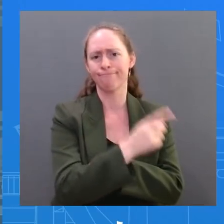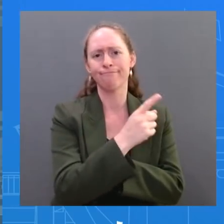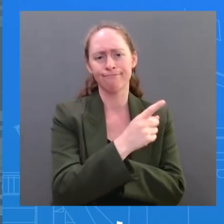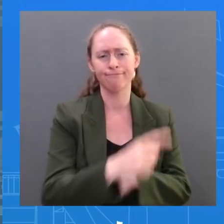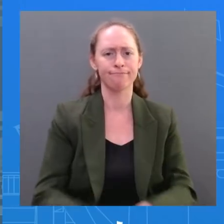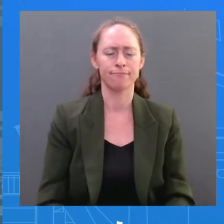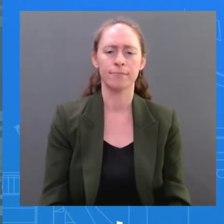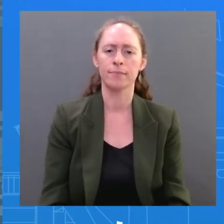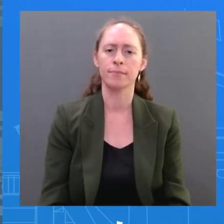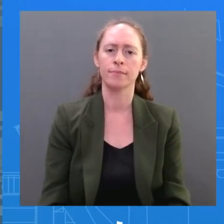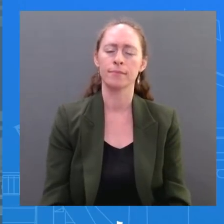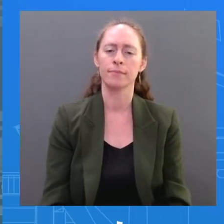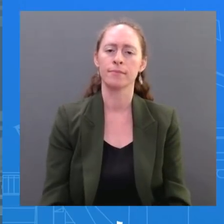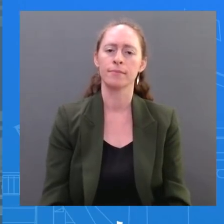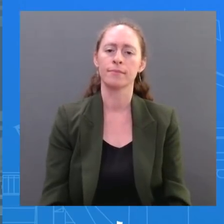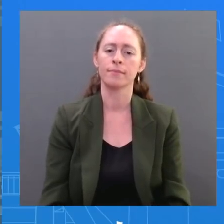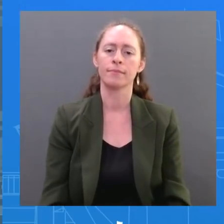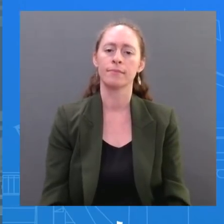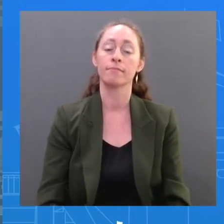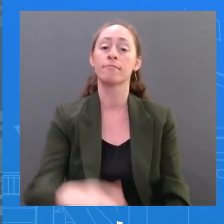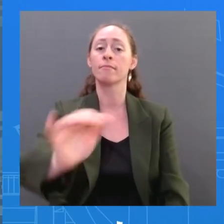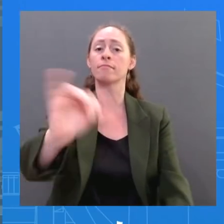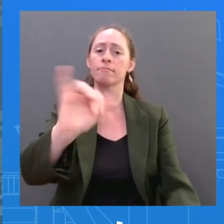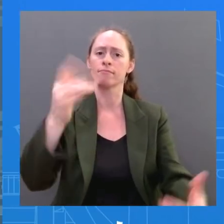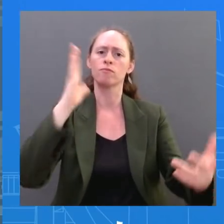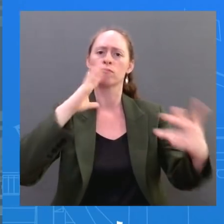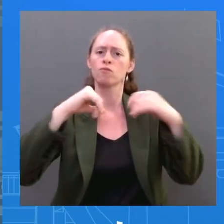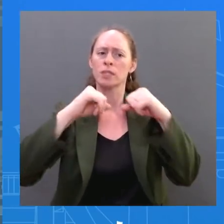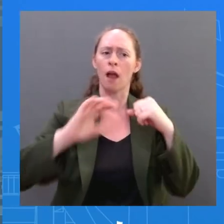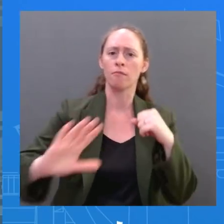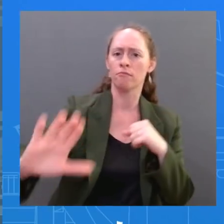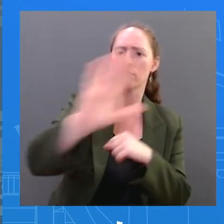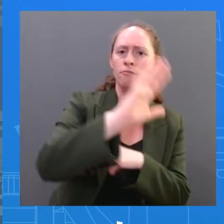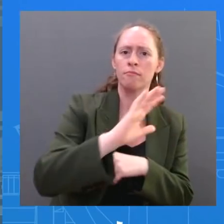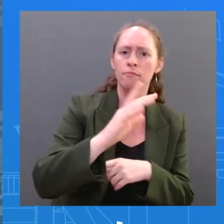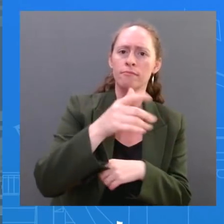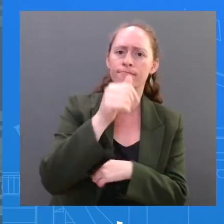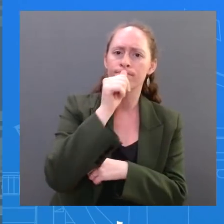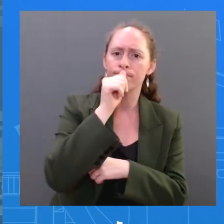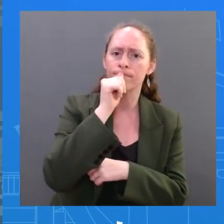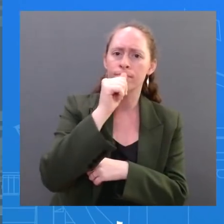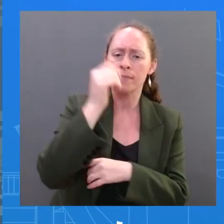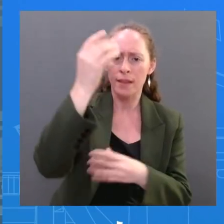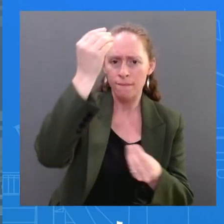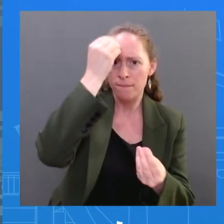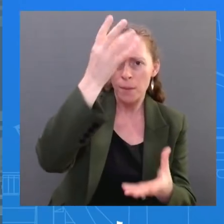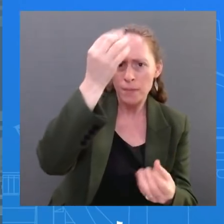building on steps that HHS Office of Civil Rights has already begun to take to ensure that doctors